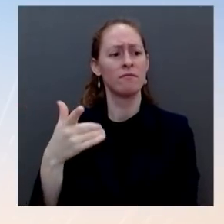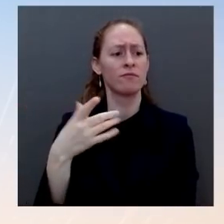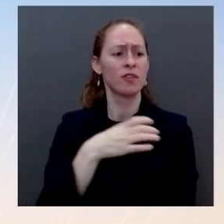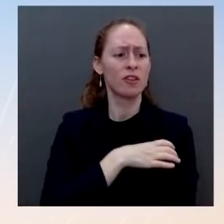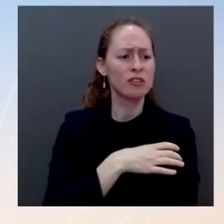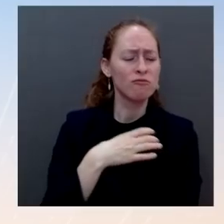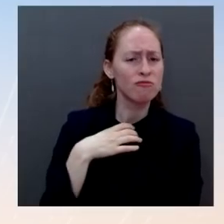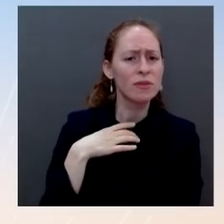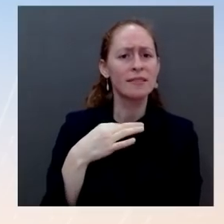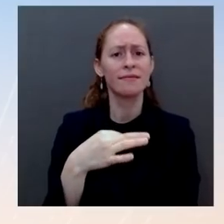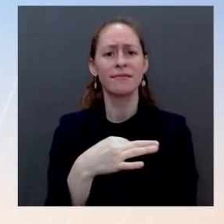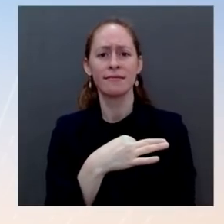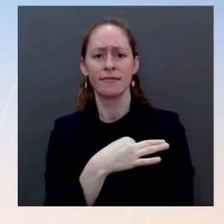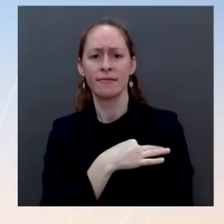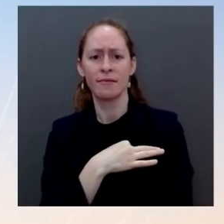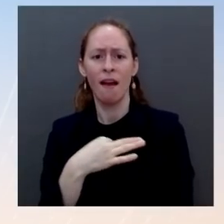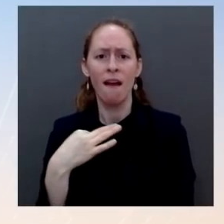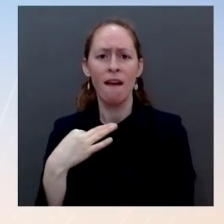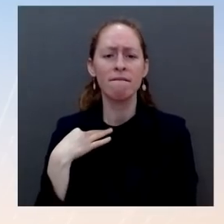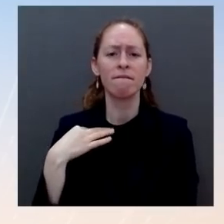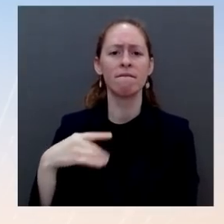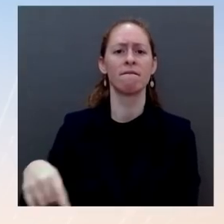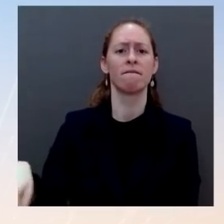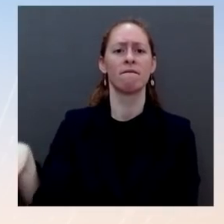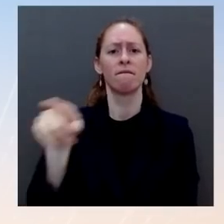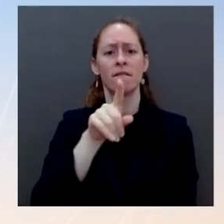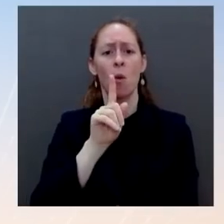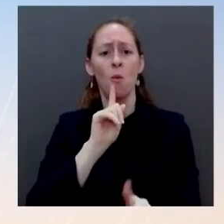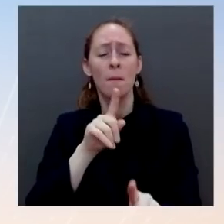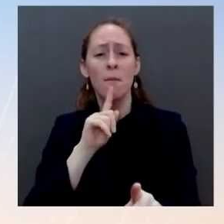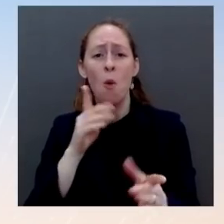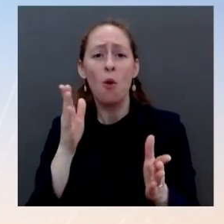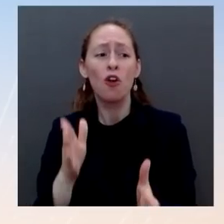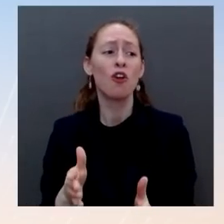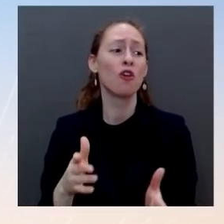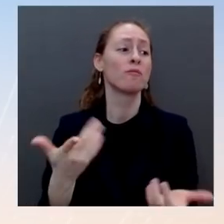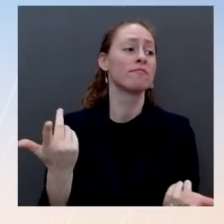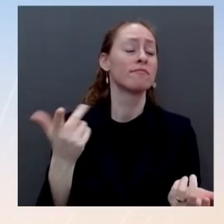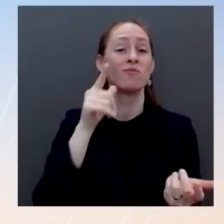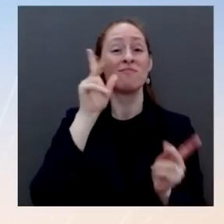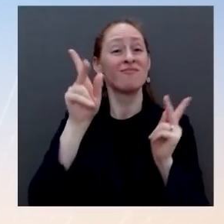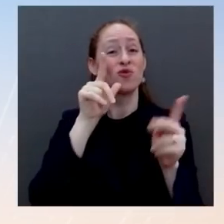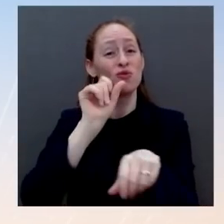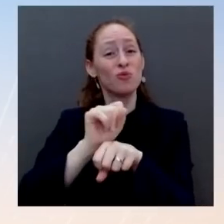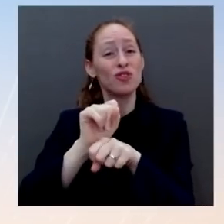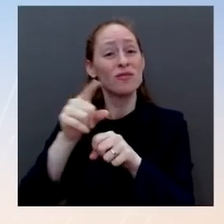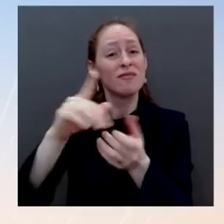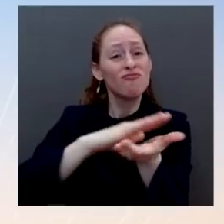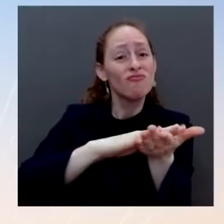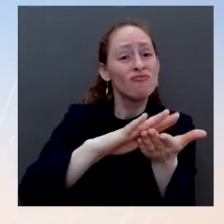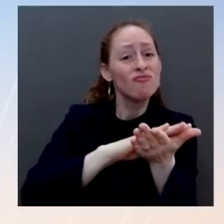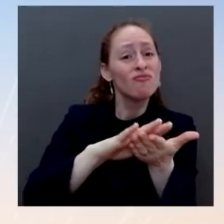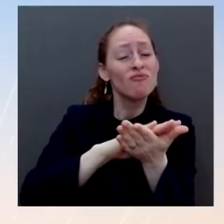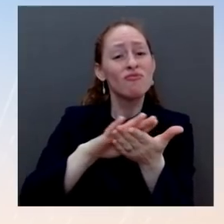for people's higher powers to reach that. Maybe he learned something from that. I guess we'll see. The Press: Let me ask you about the big picture today,